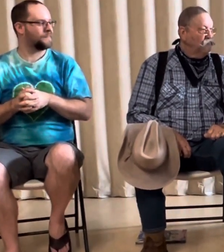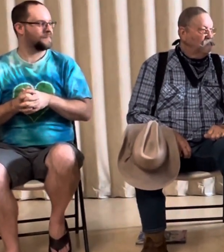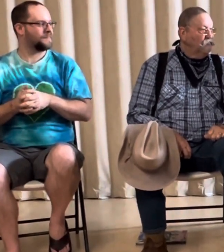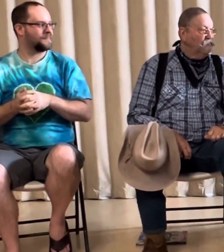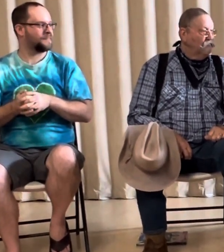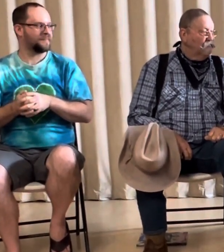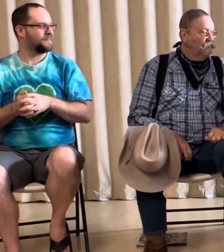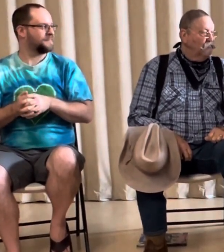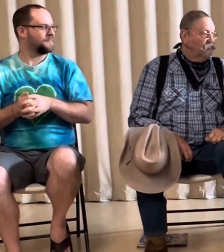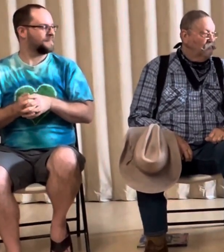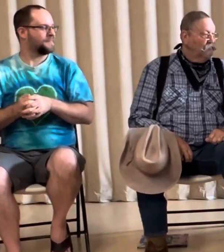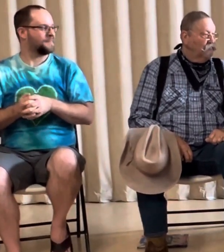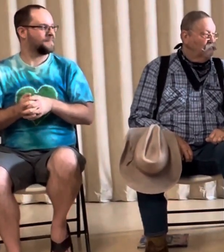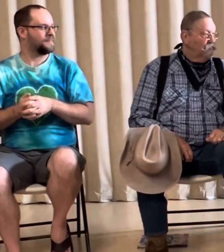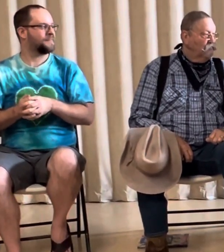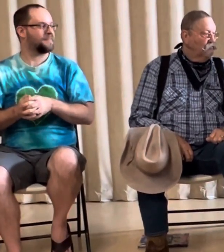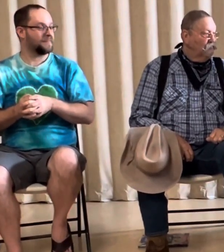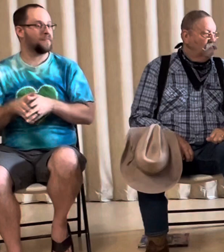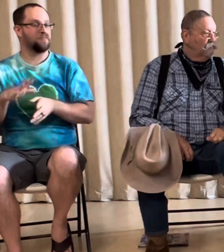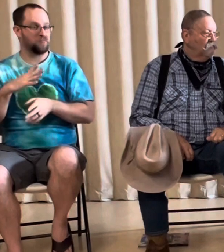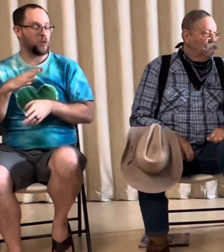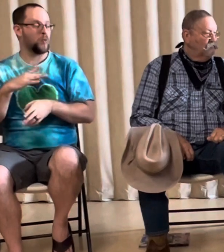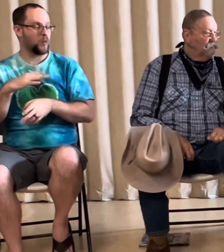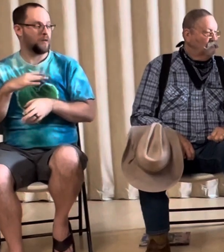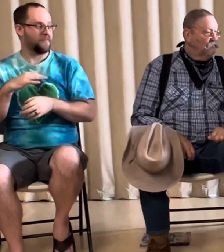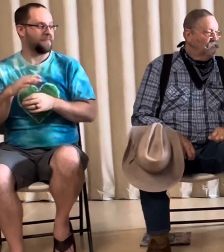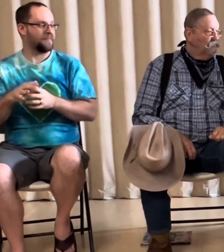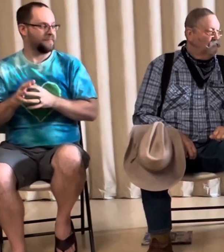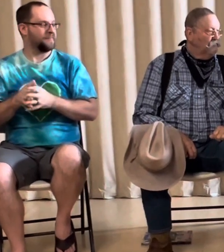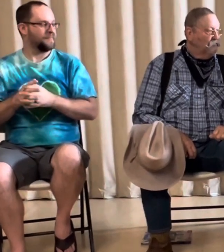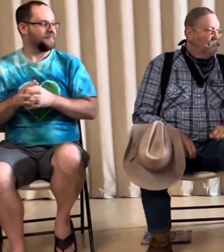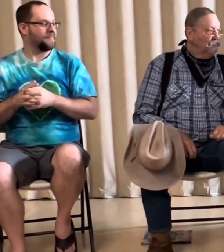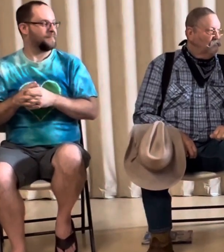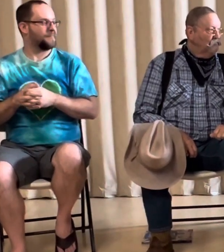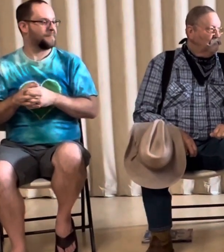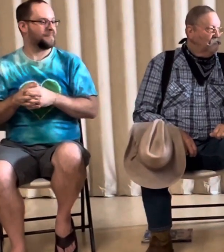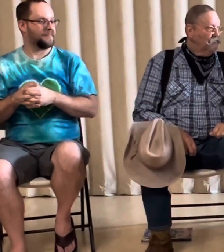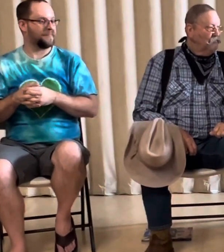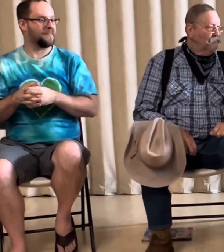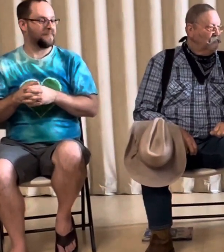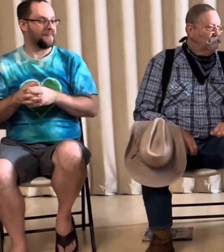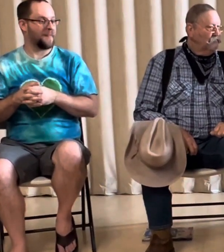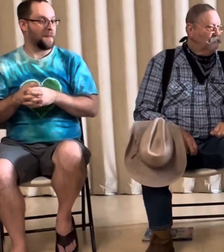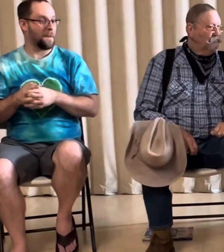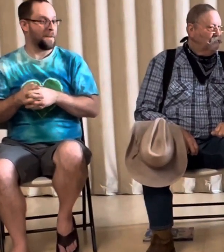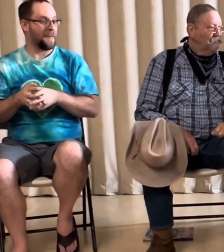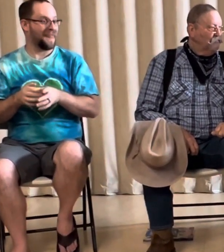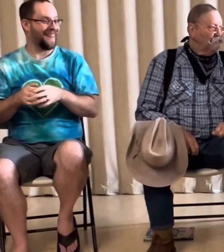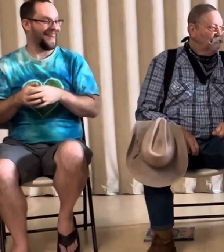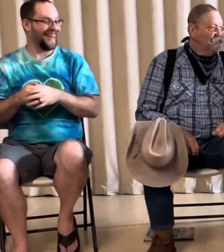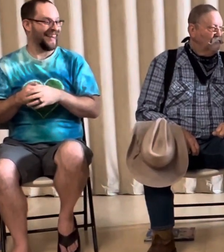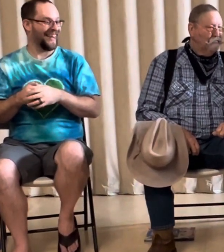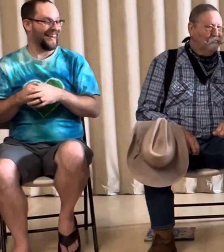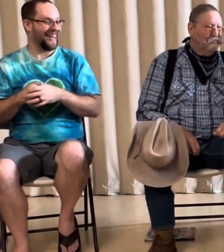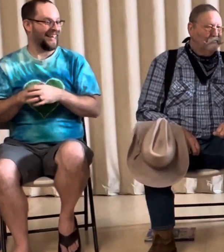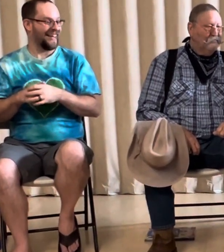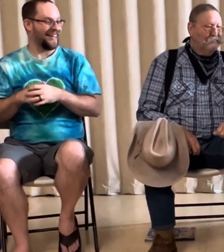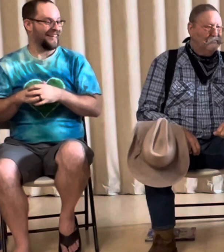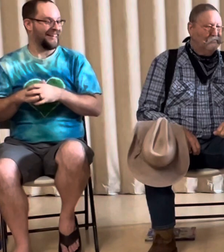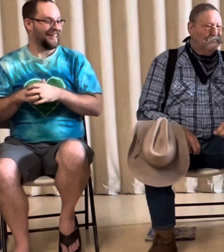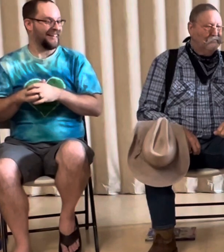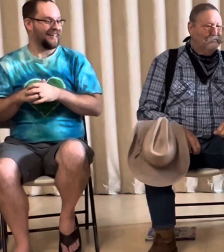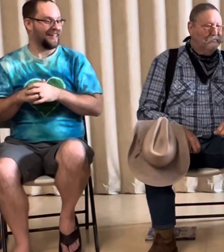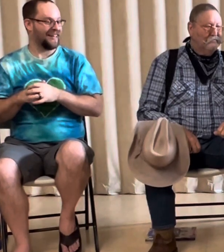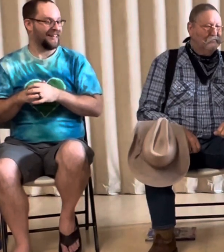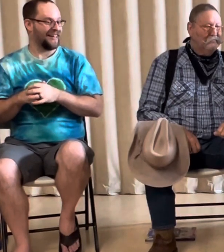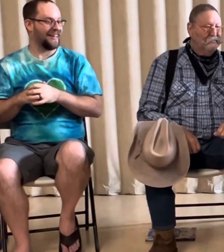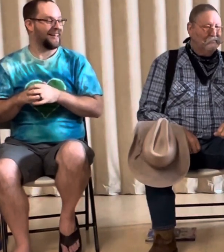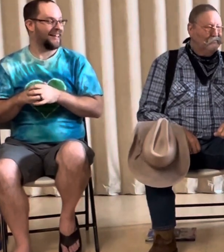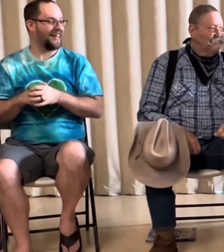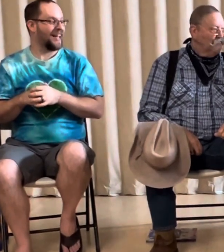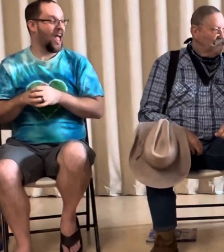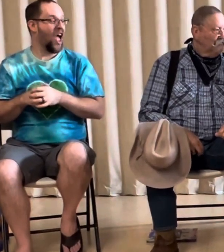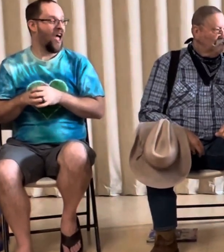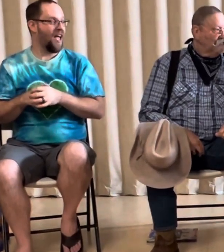No? They're pretty cool, huh? AUDIENCE: I have glass like that. BUSTER: You do? What color are they? AUDIENCE: They're like Harry Potter glasses. BUSTER: Oh that's, great. So like these!